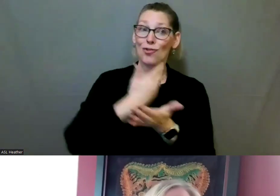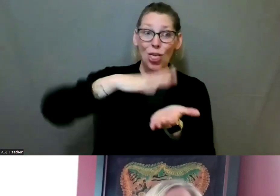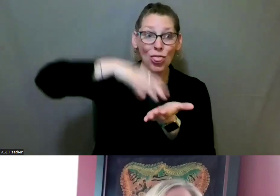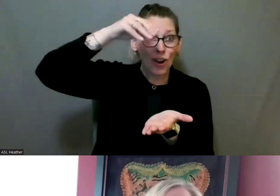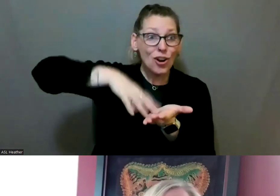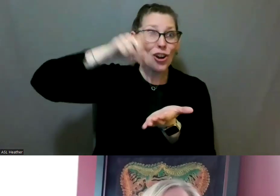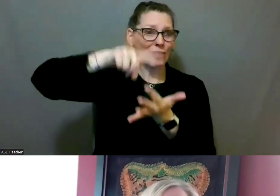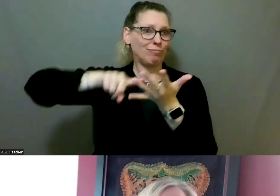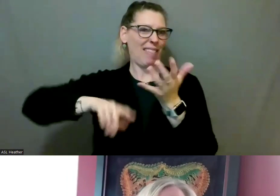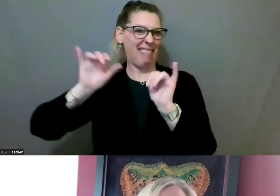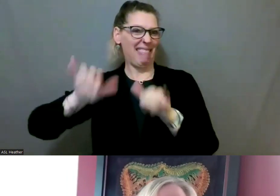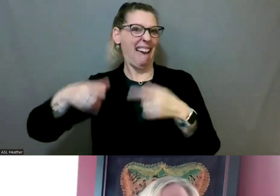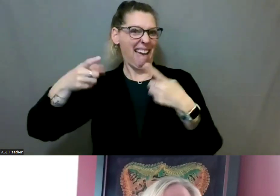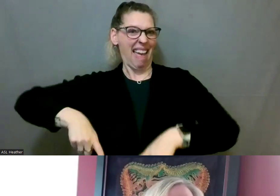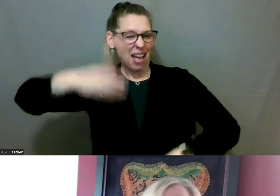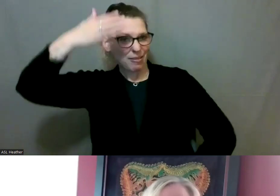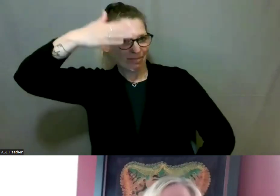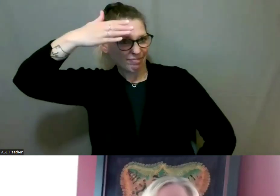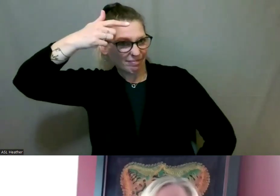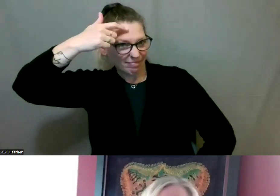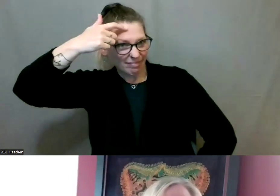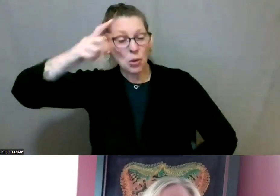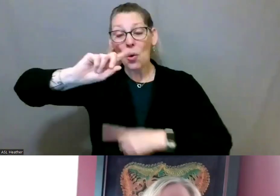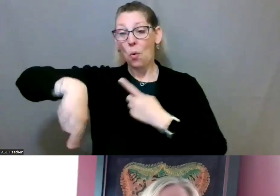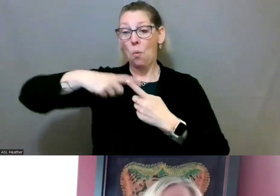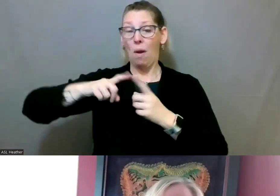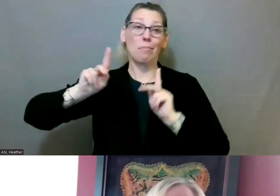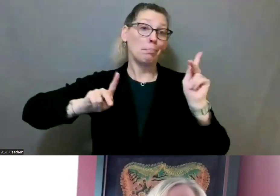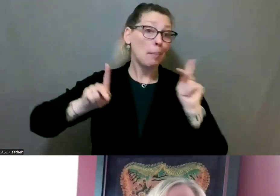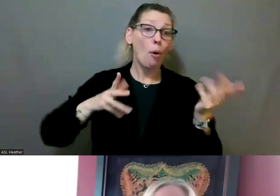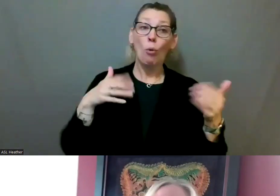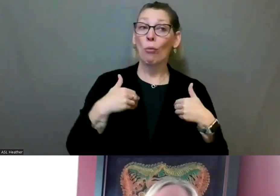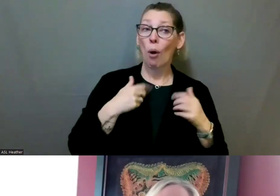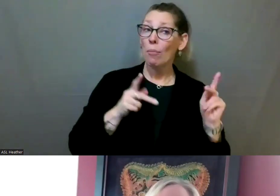that stuff happens. And when people, whether adults or young people but especially young